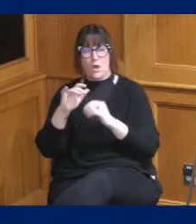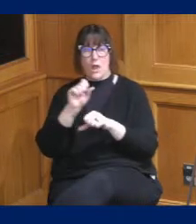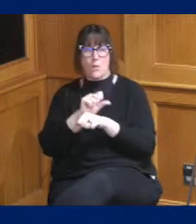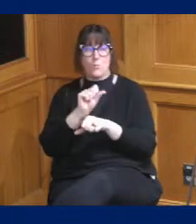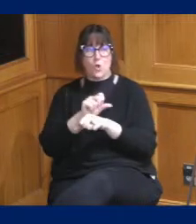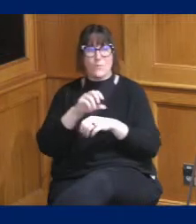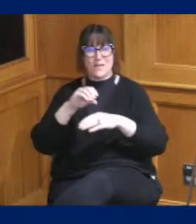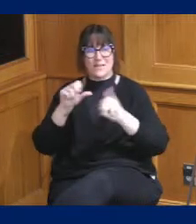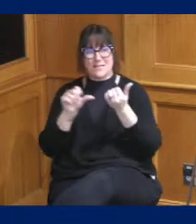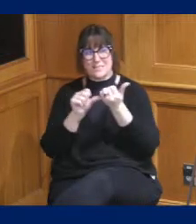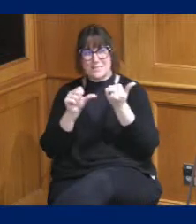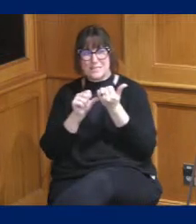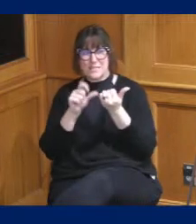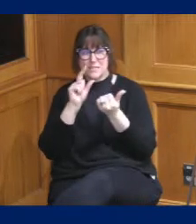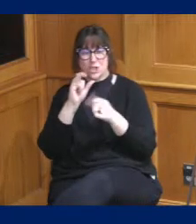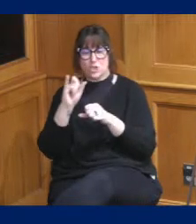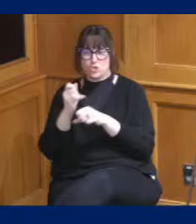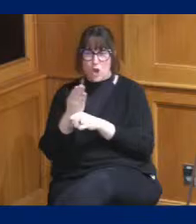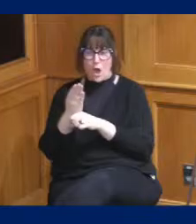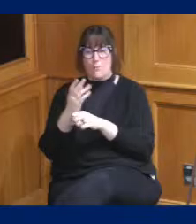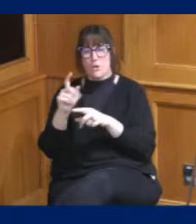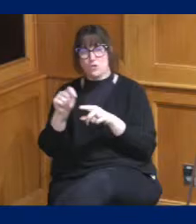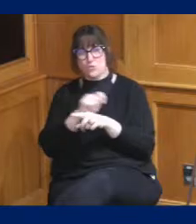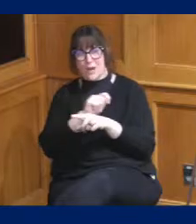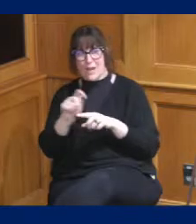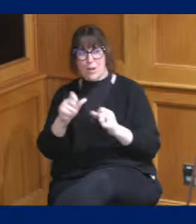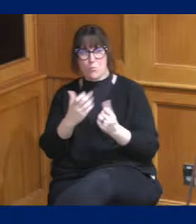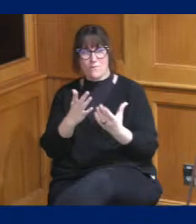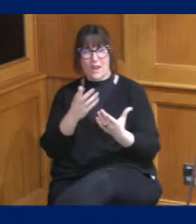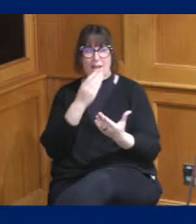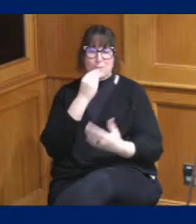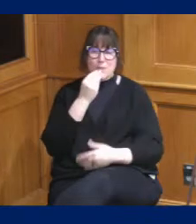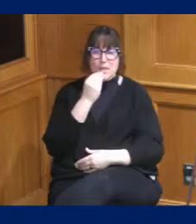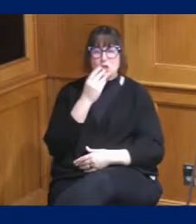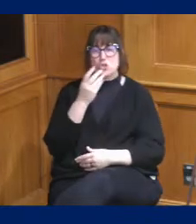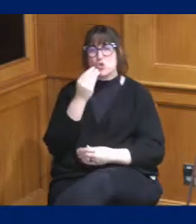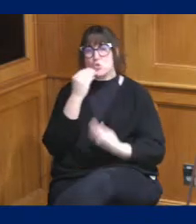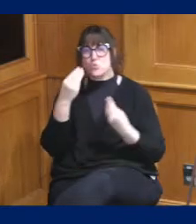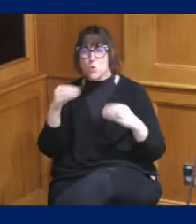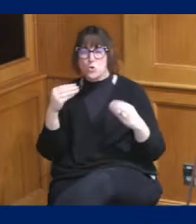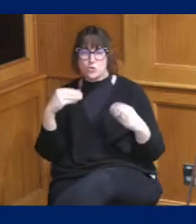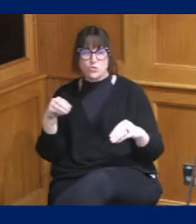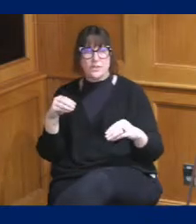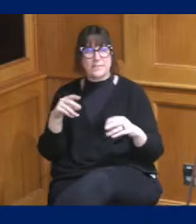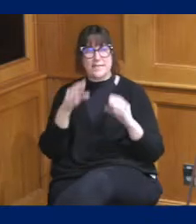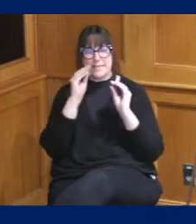programs providing meals or groceries certain Legal Services teaching critical life management